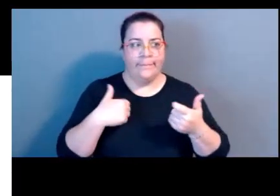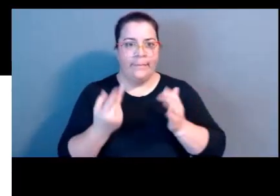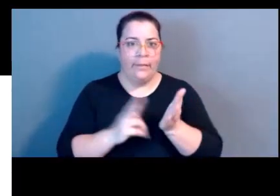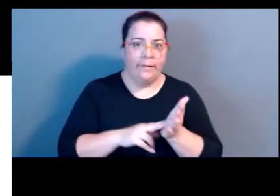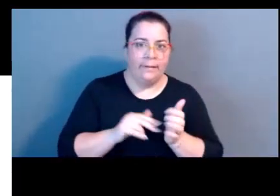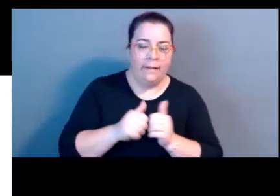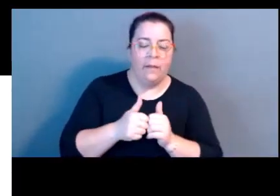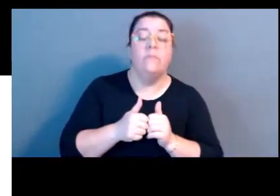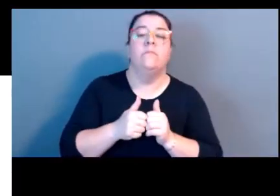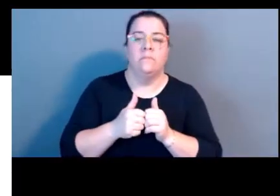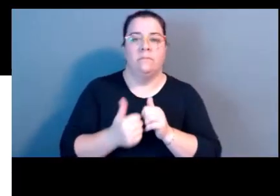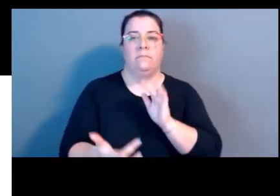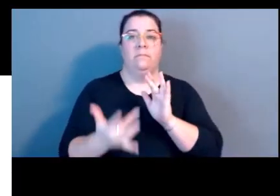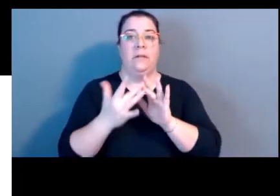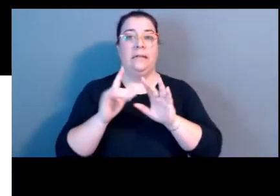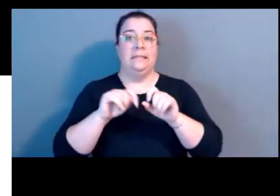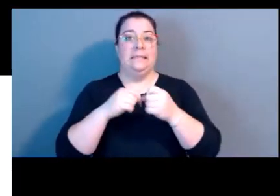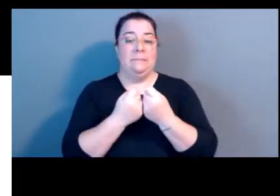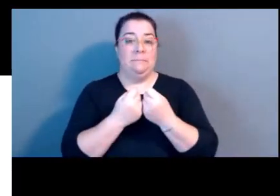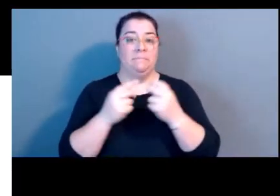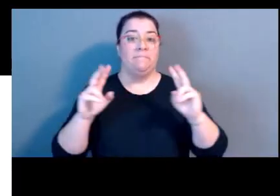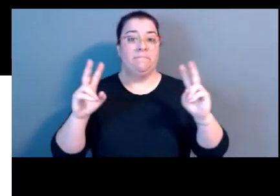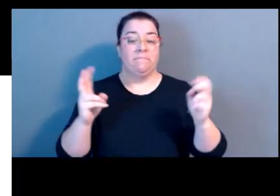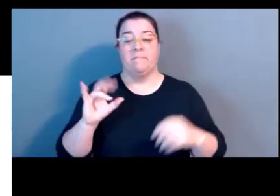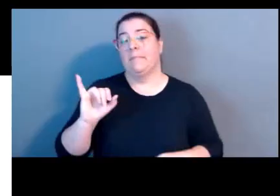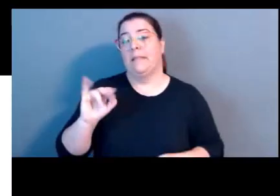our team at info@candadacouncil.ca.